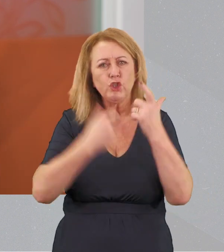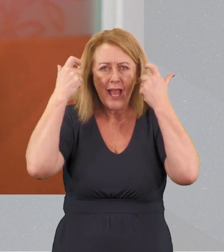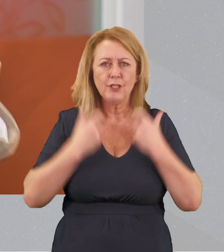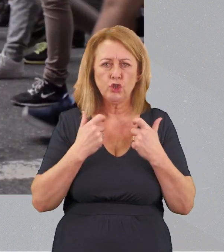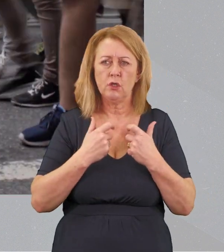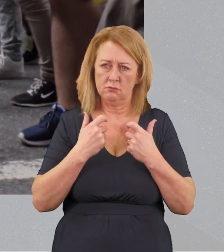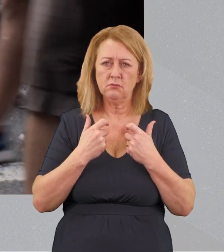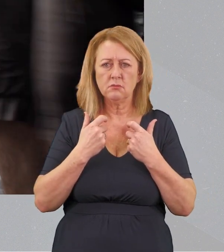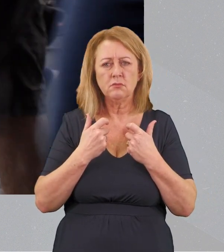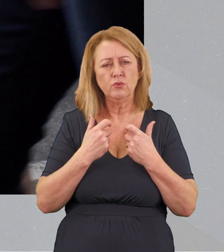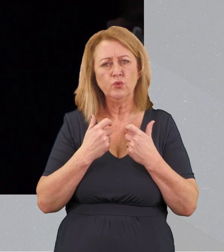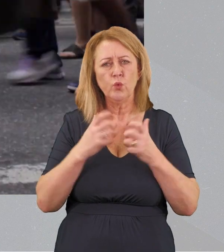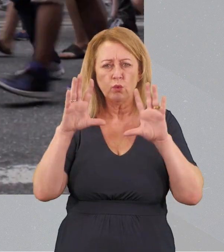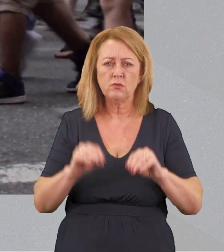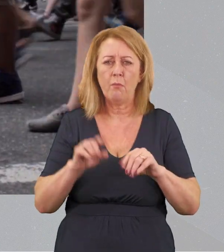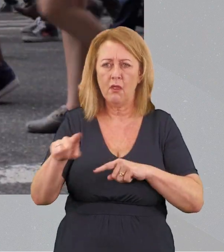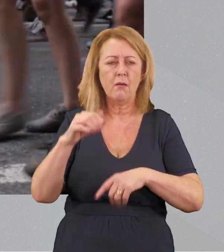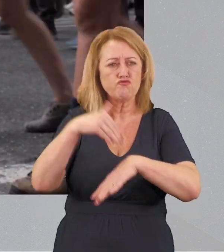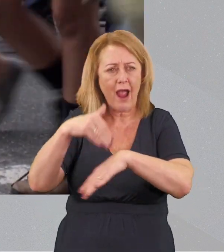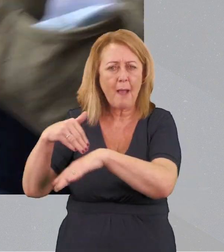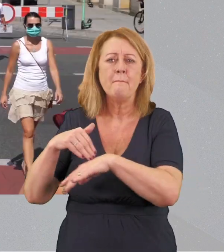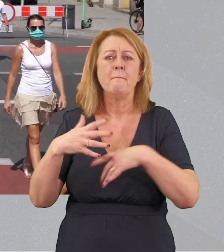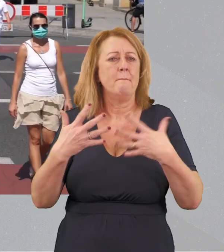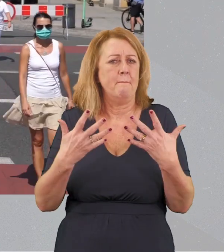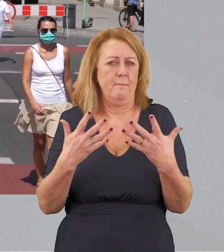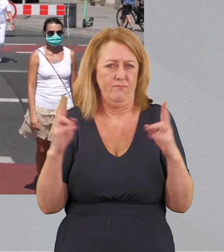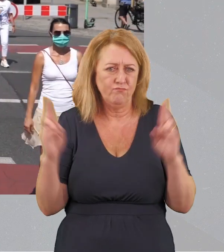You need legislation to decriminalize mental health issues.